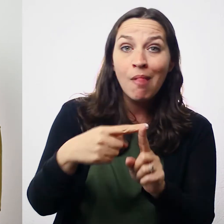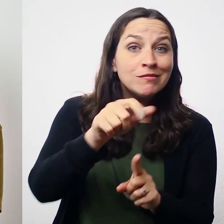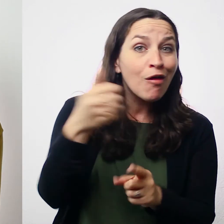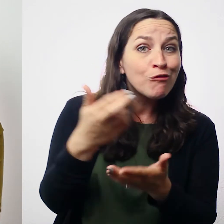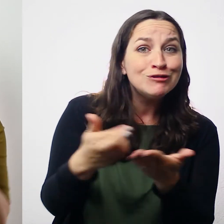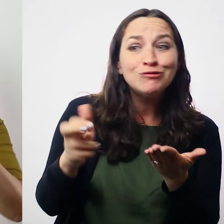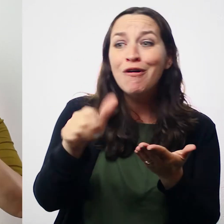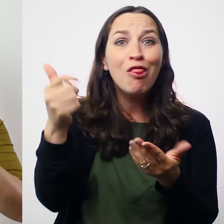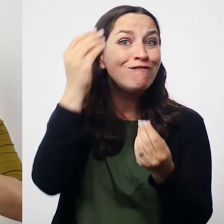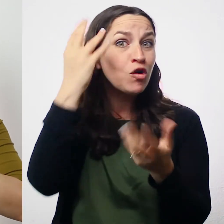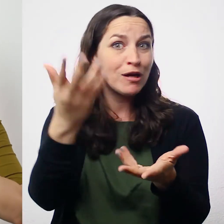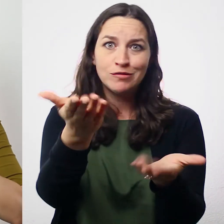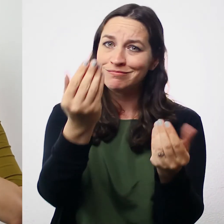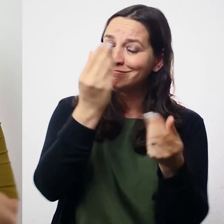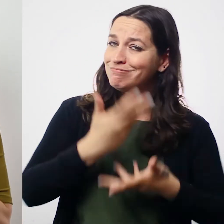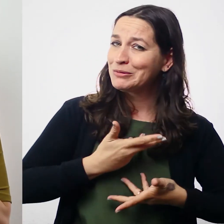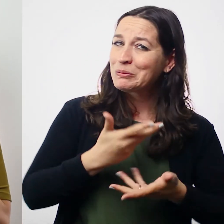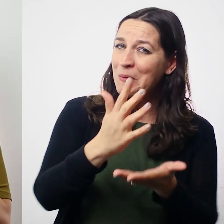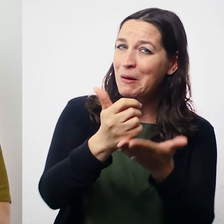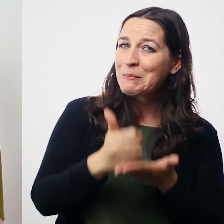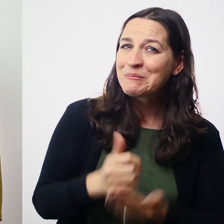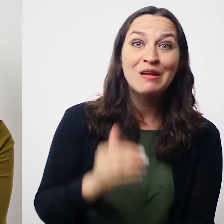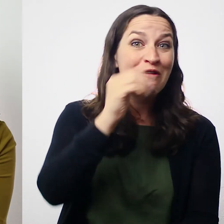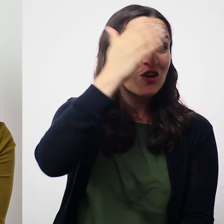information, drop it down below. We'd love to hear what you have to say. Click 'like' and